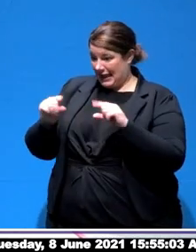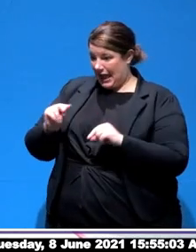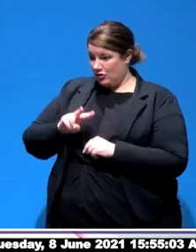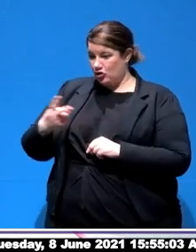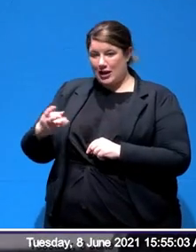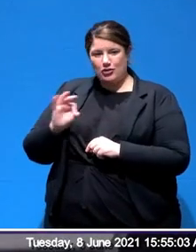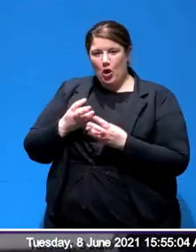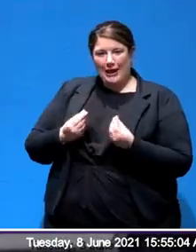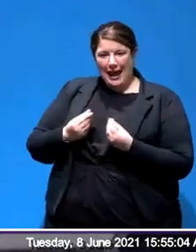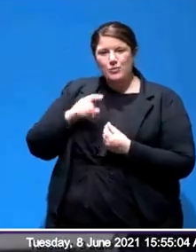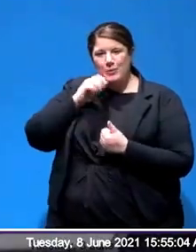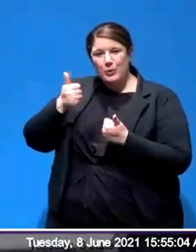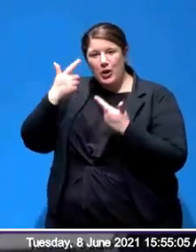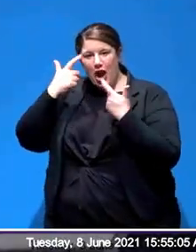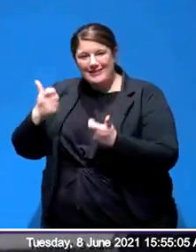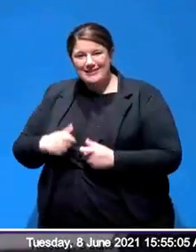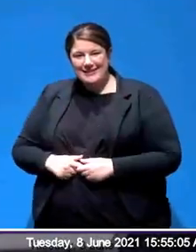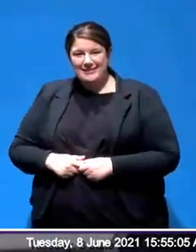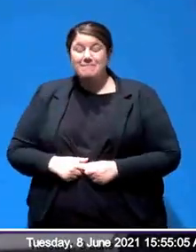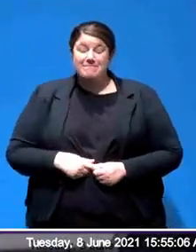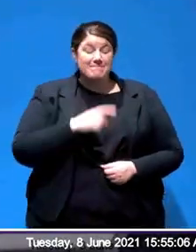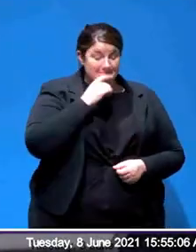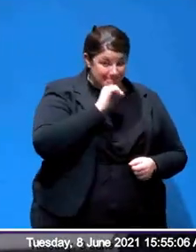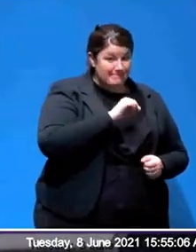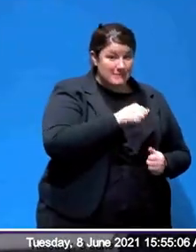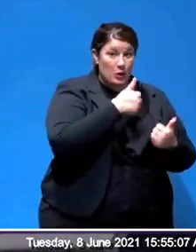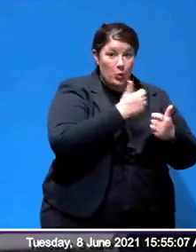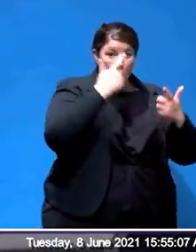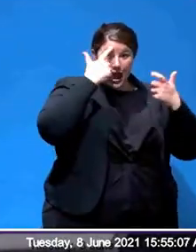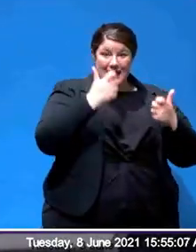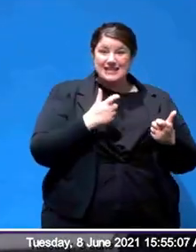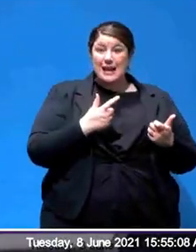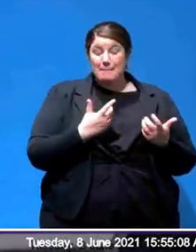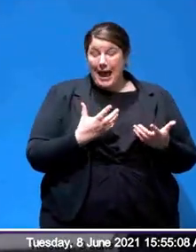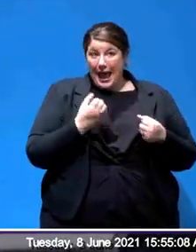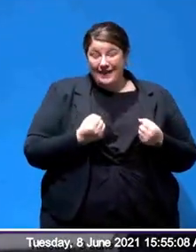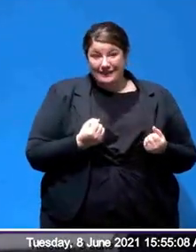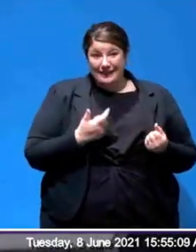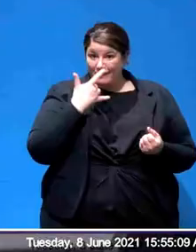And there are a number of challenges with it, believe it or not, and some of